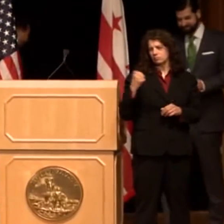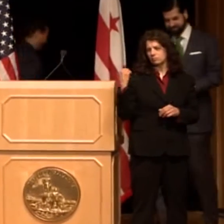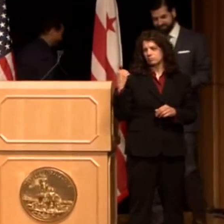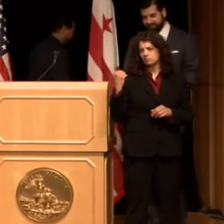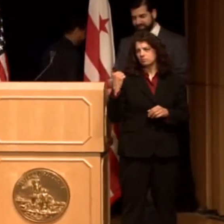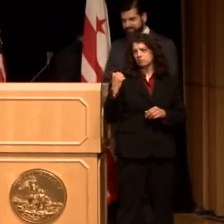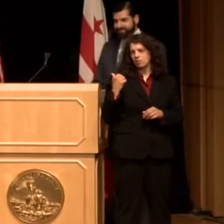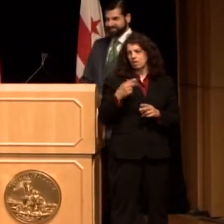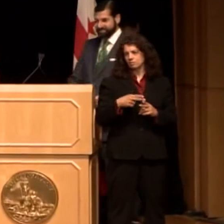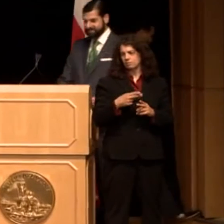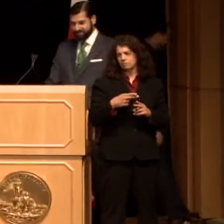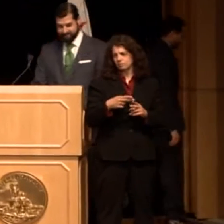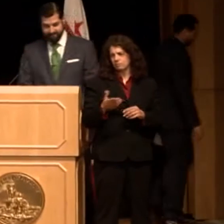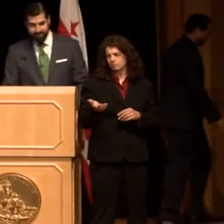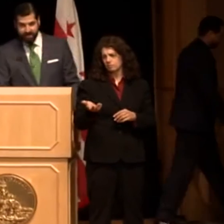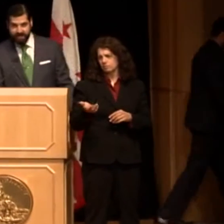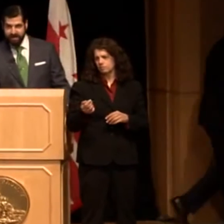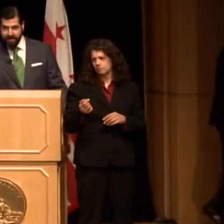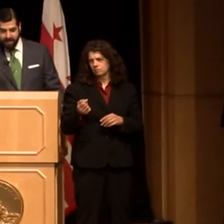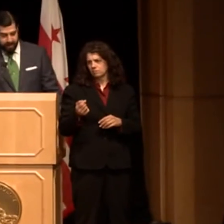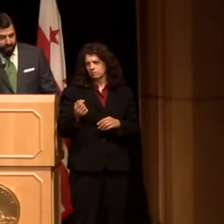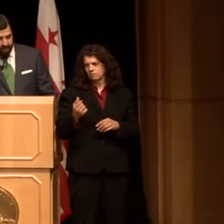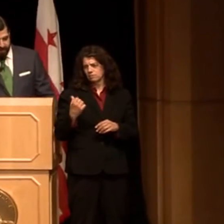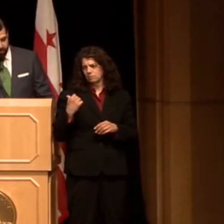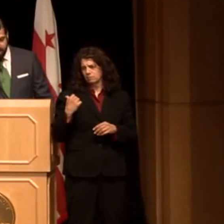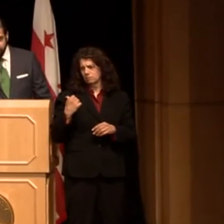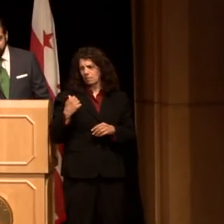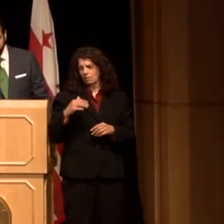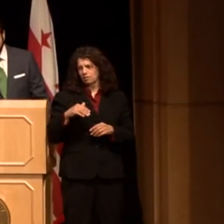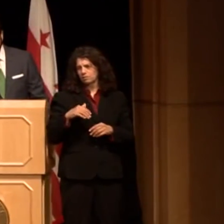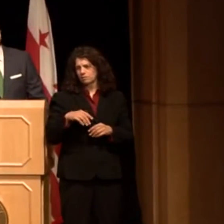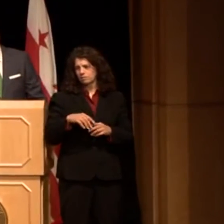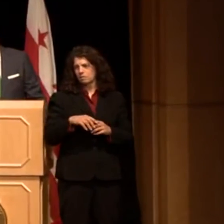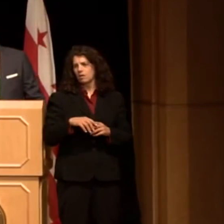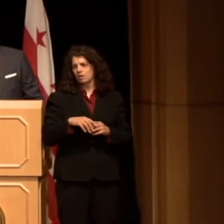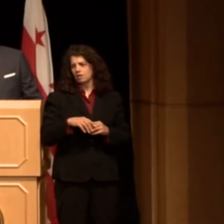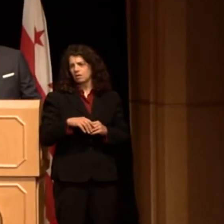THANK YOU, DEPUTY MAYOR KENNER.